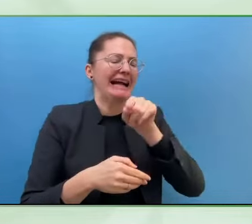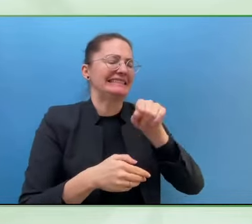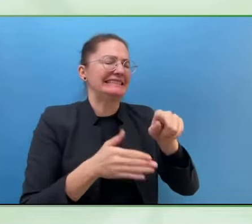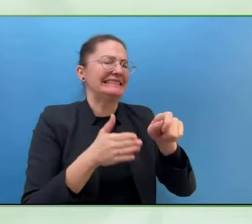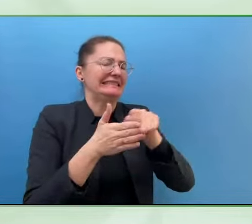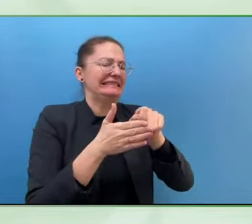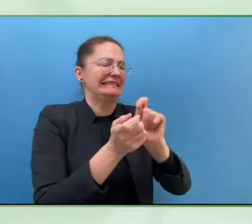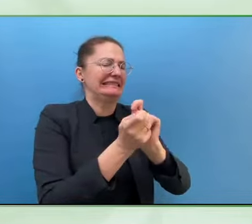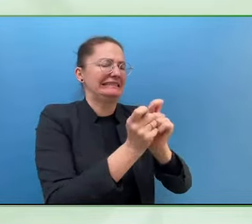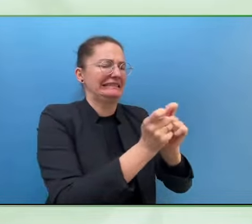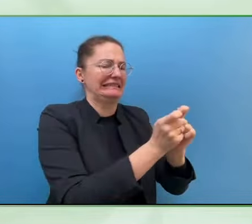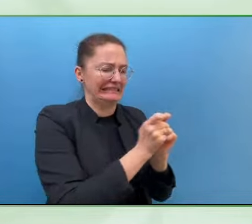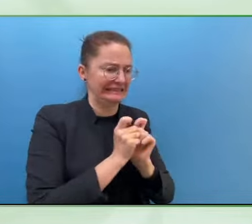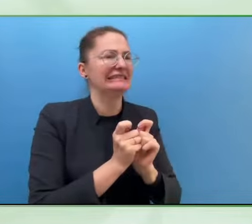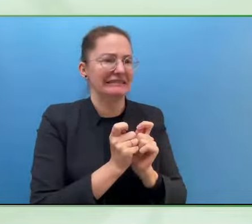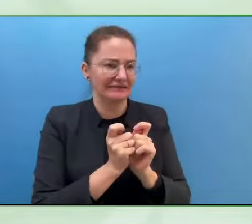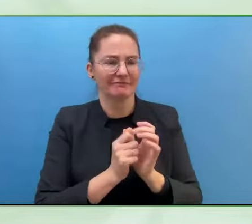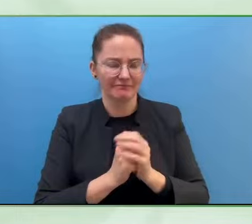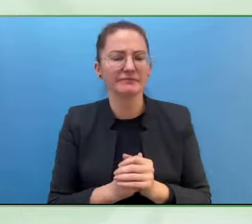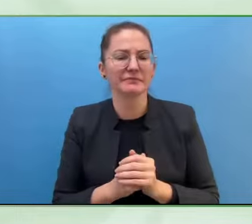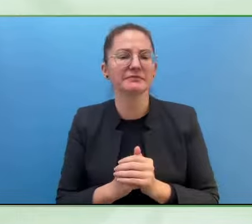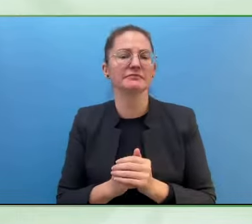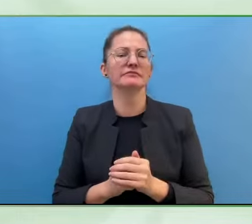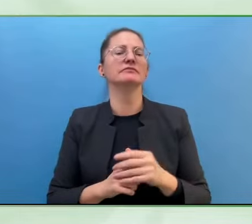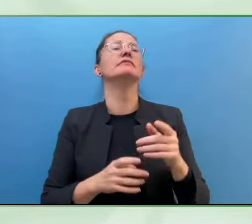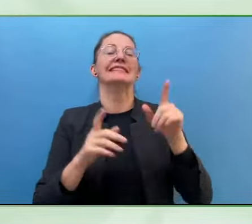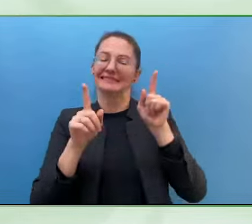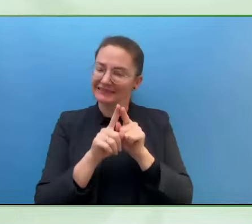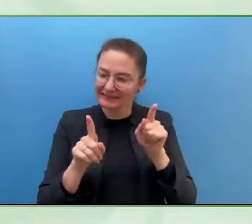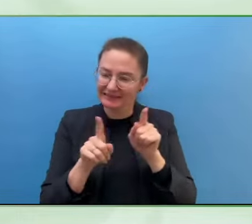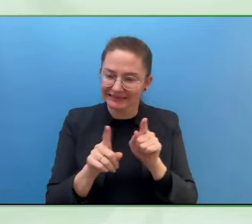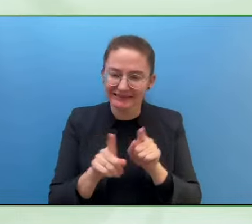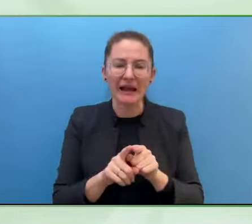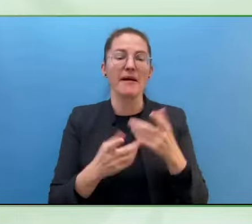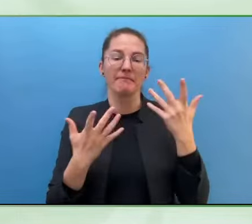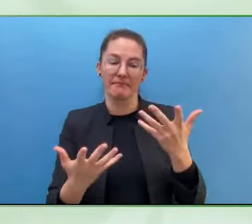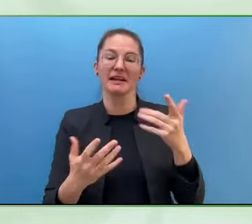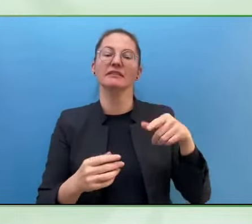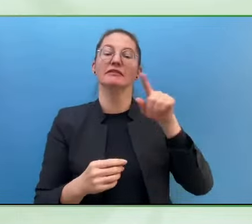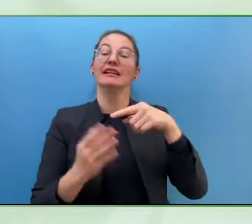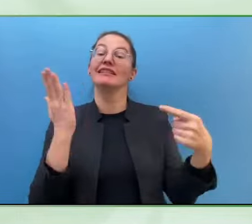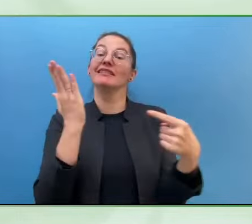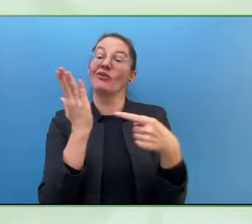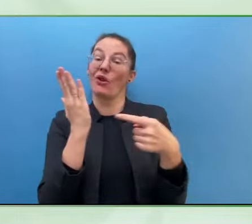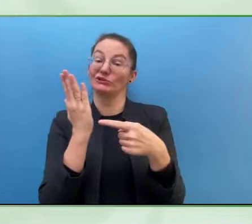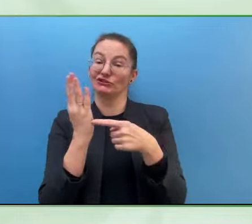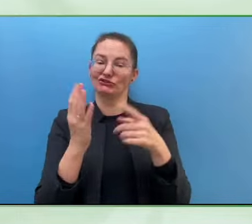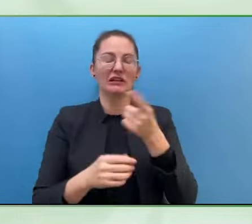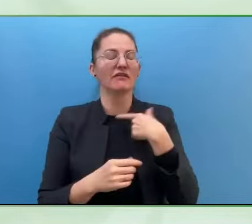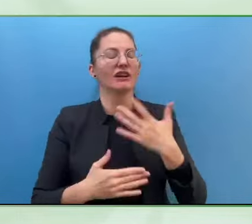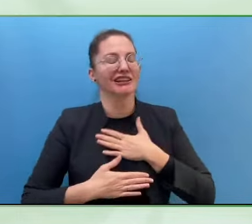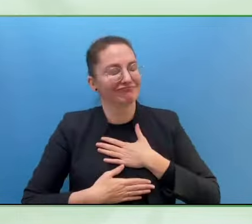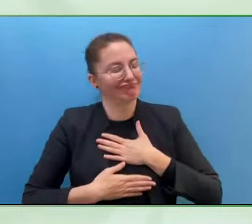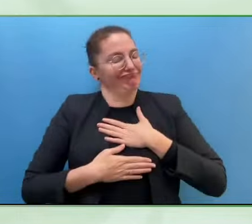For us is a big chance. Also to get start-ups on board with their assistive technology initiatives.